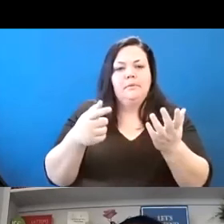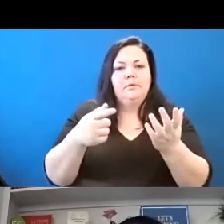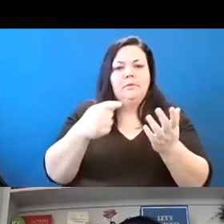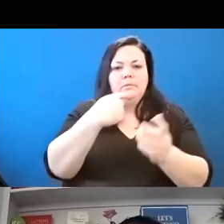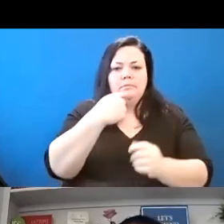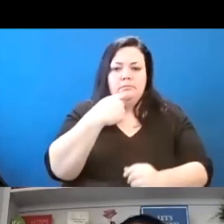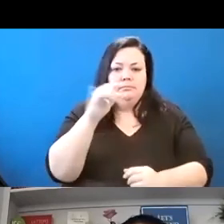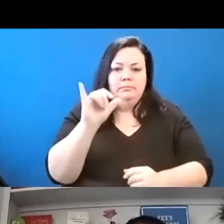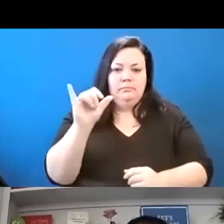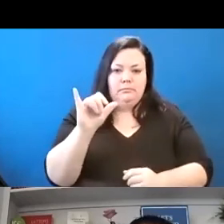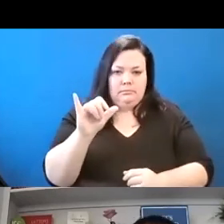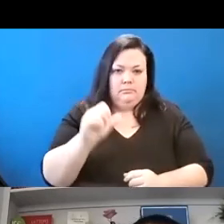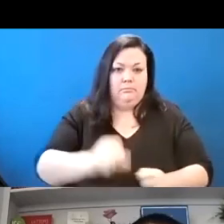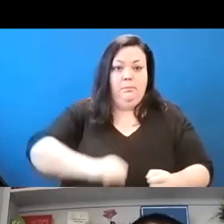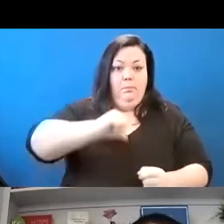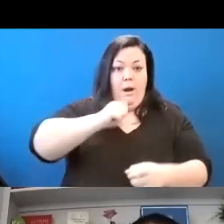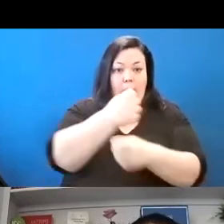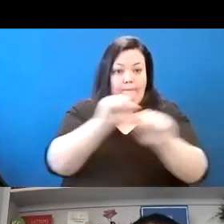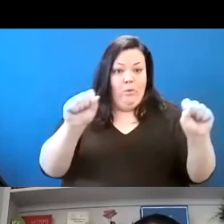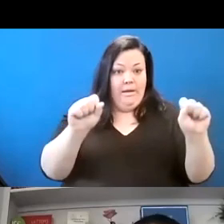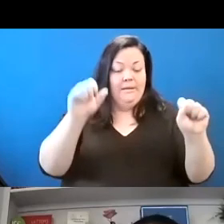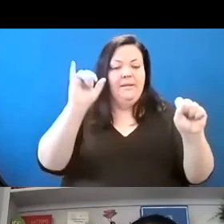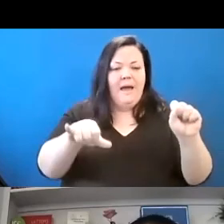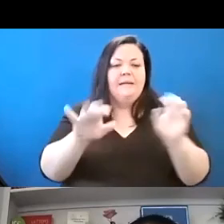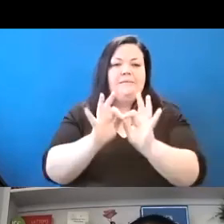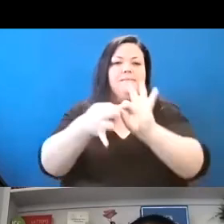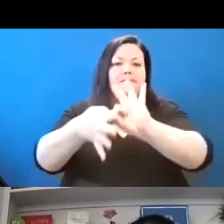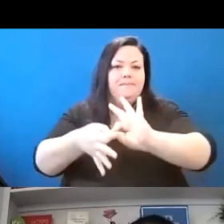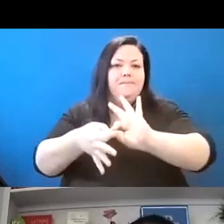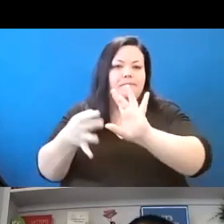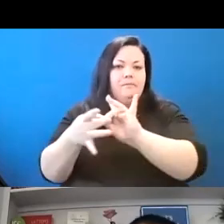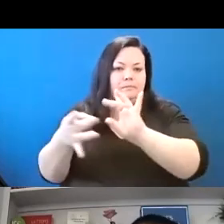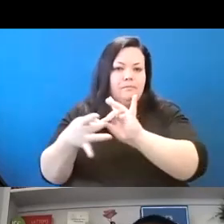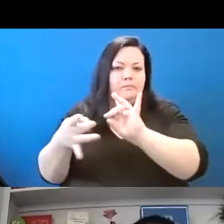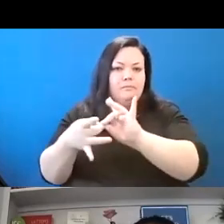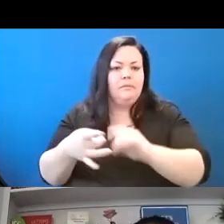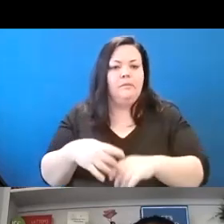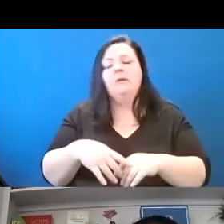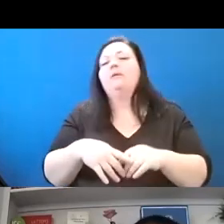uh proud and free would be a very good ways to thinking drowning and emotion i have drowning